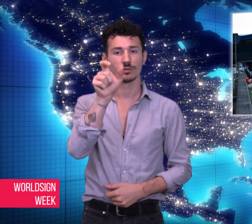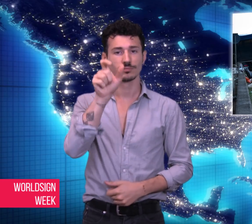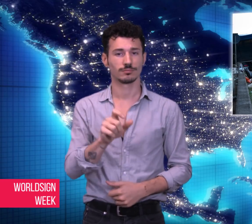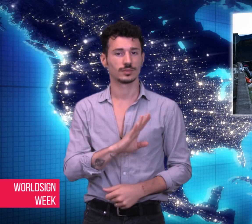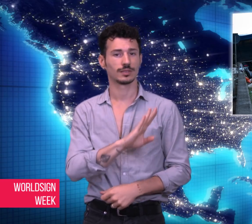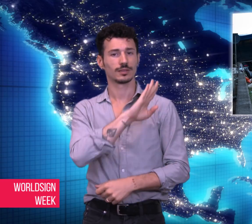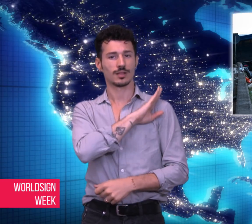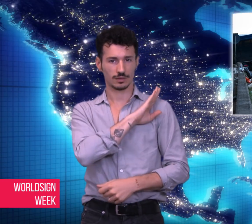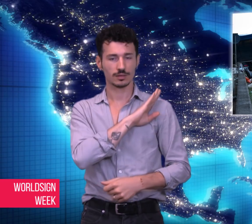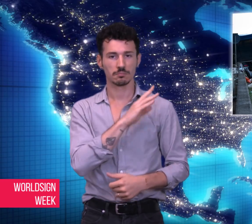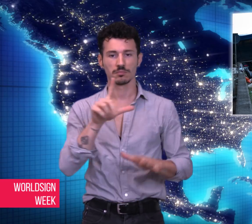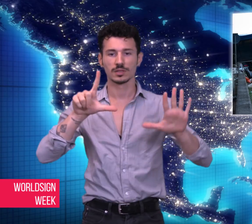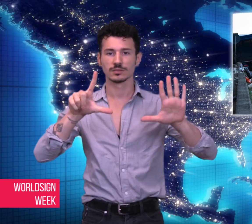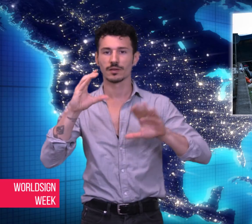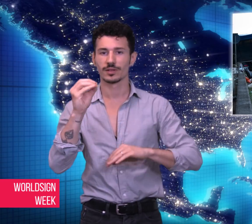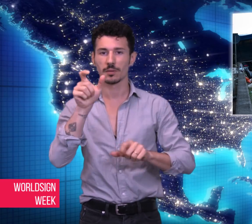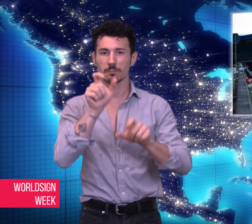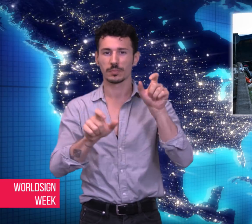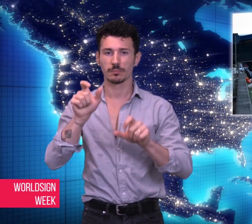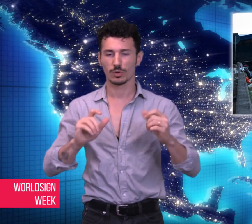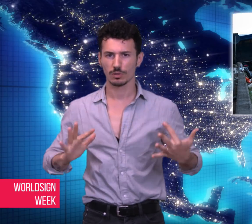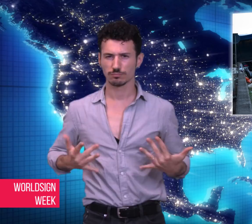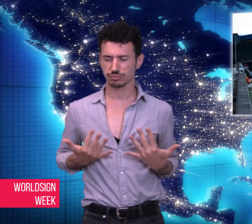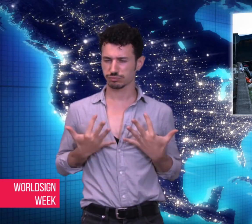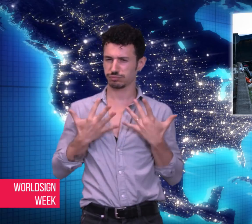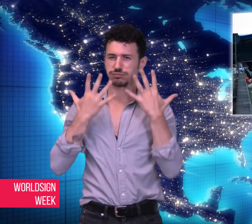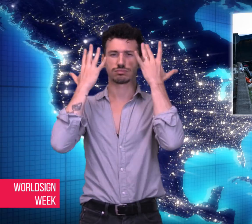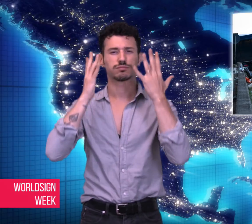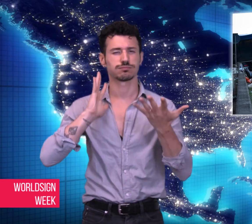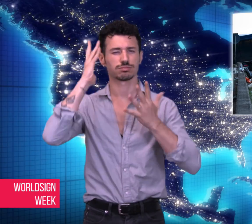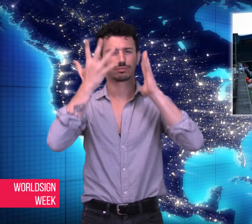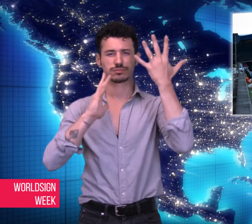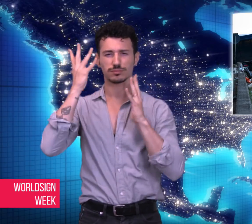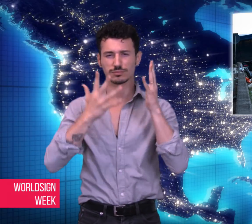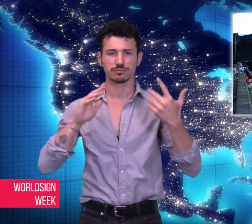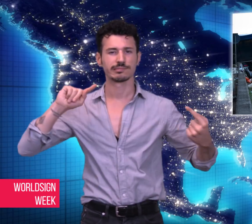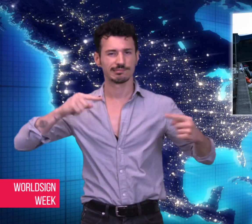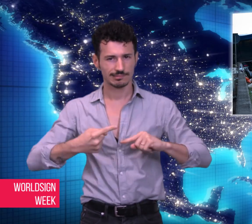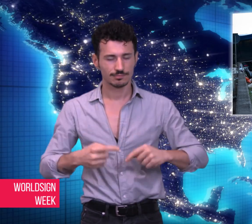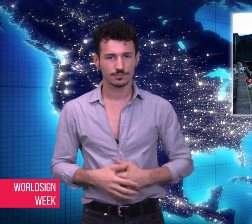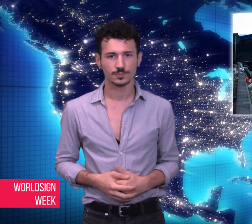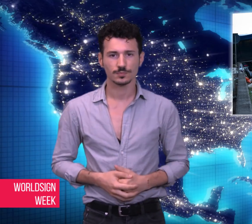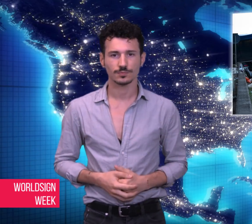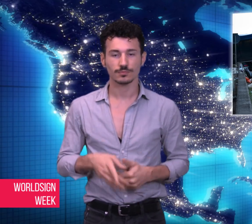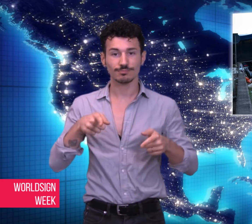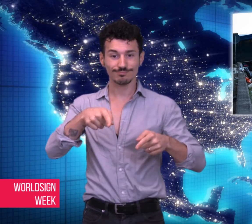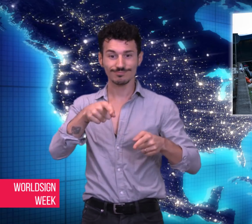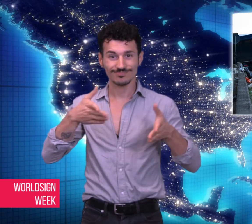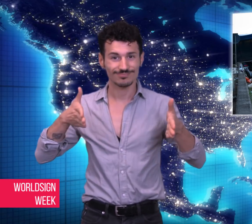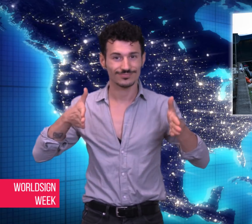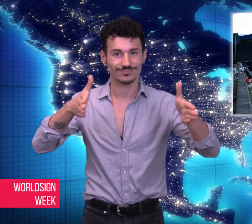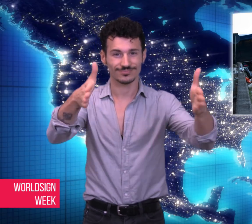killing 1 person and severely burning up to 70 people. The tanker was